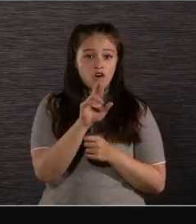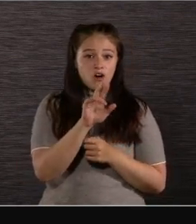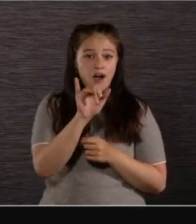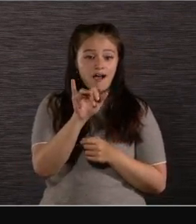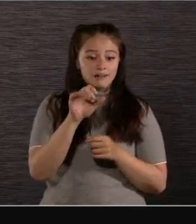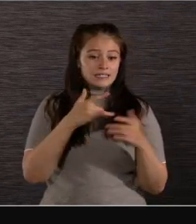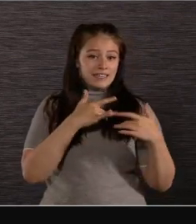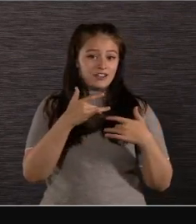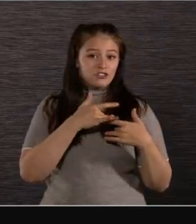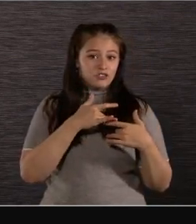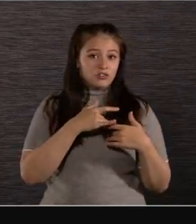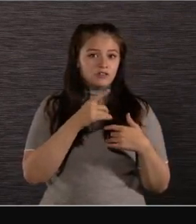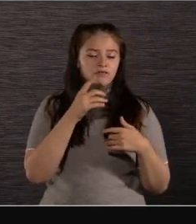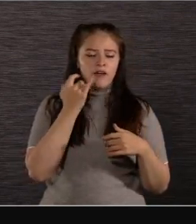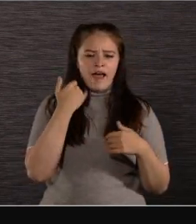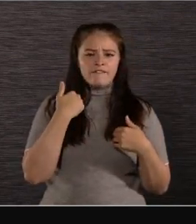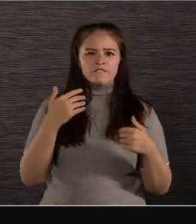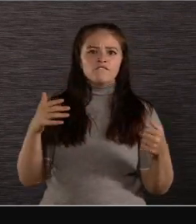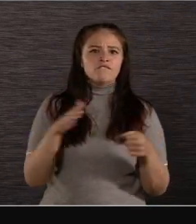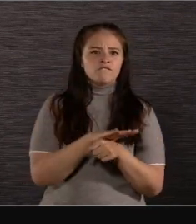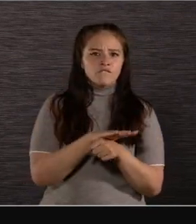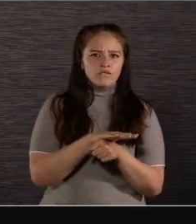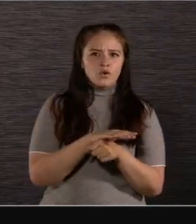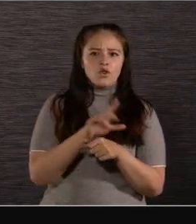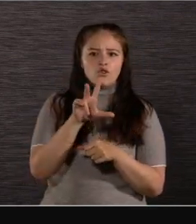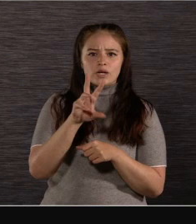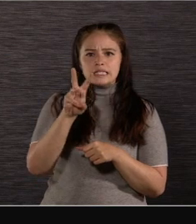for full 360 spacial awareness and the obstacle braking